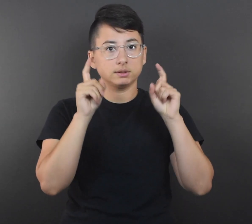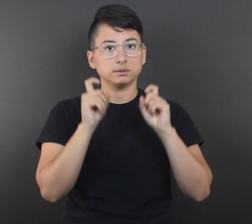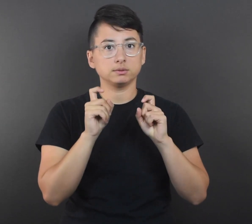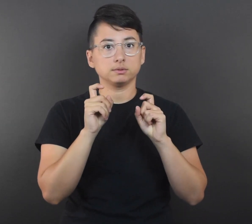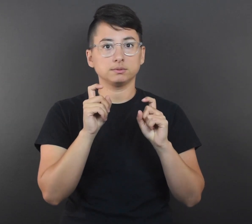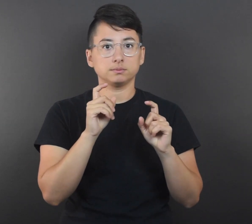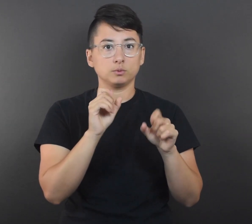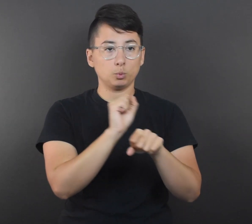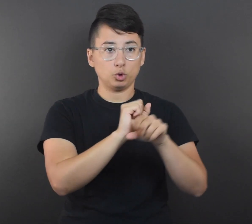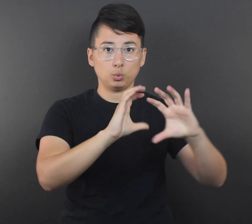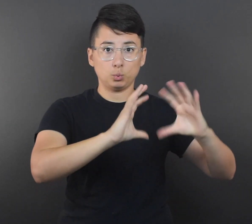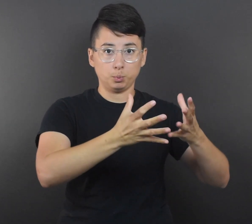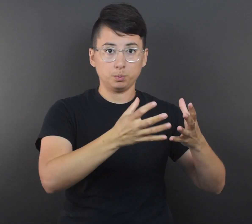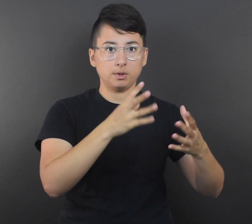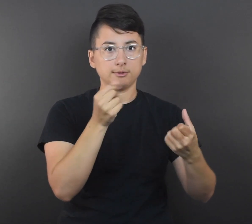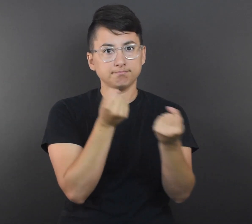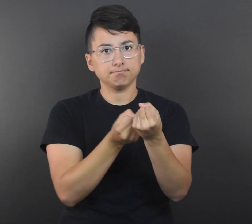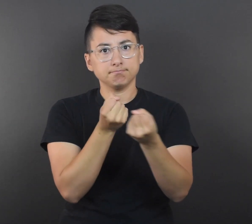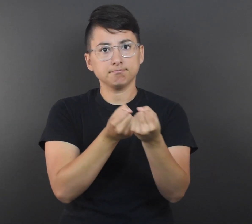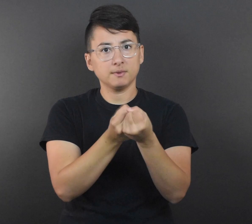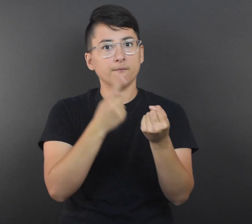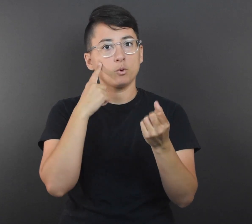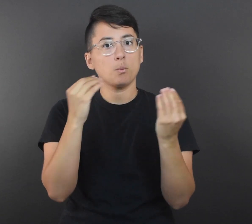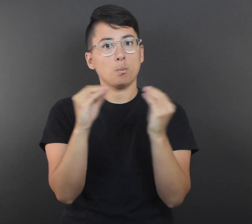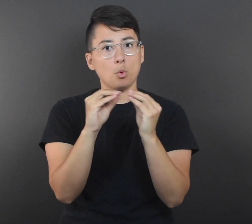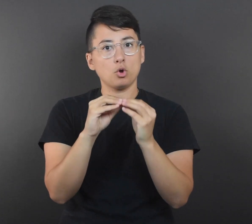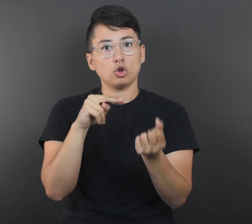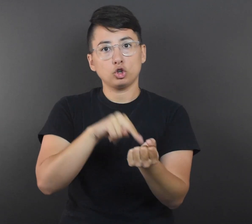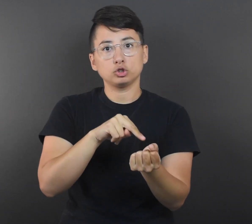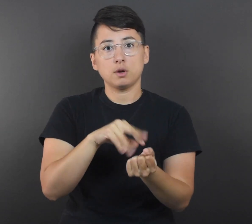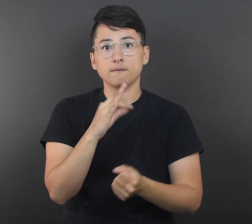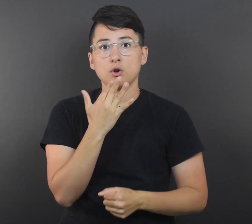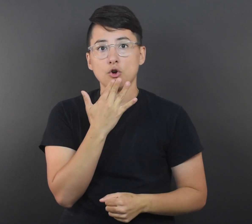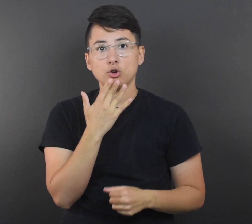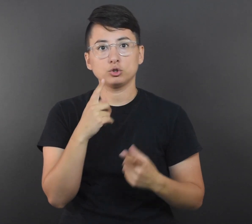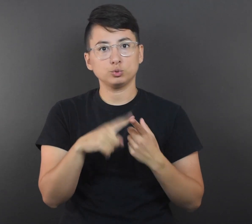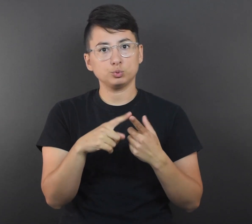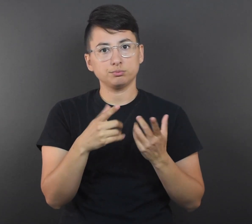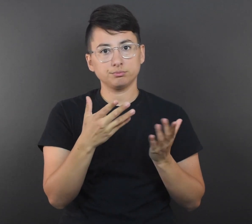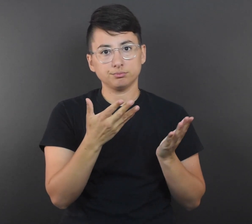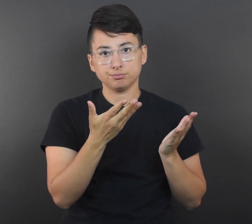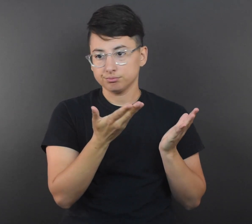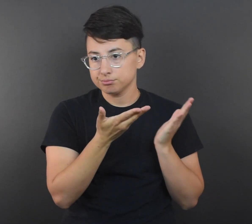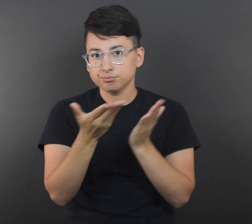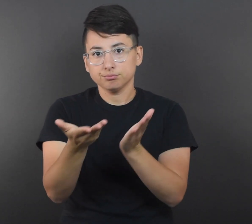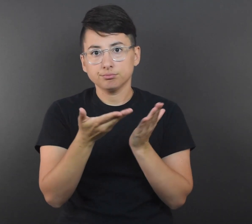COVID-19 testing workgroup and advocated for more nurses of color to carry out the testing,